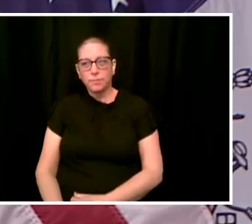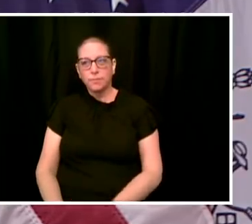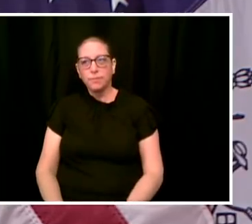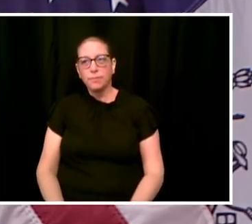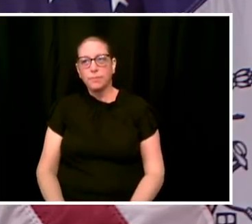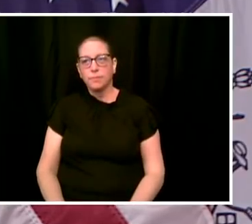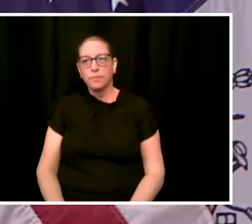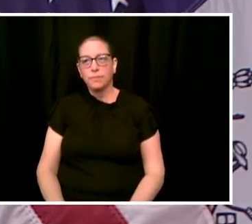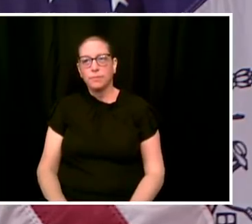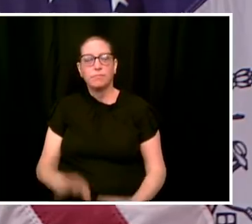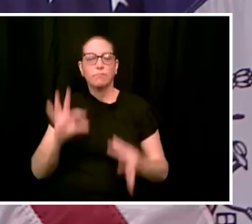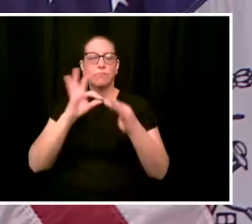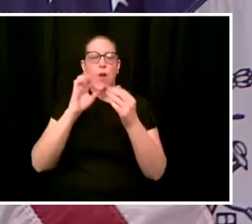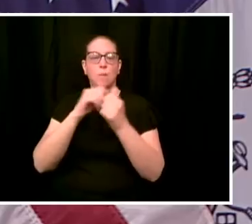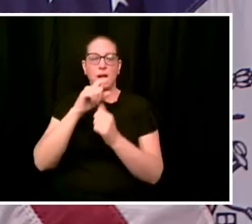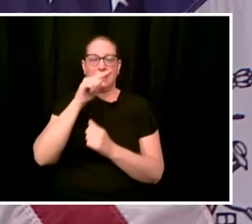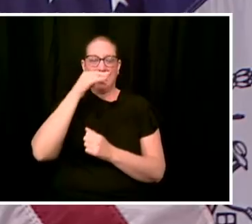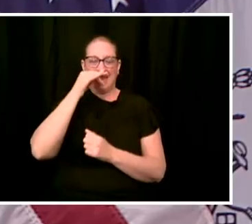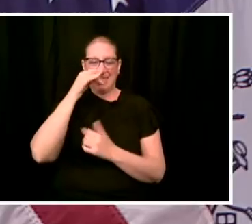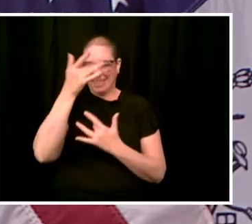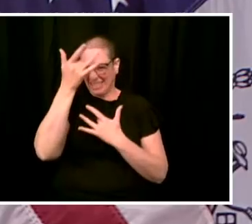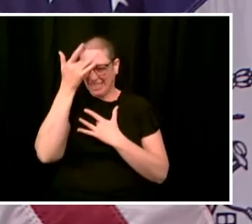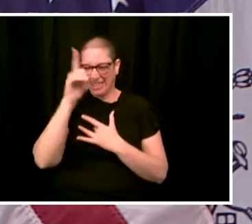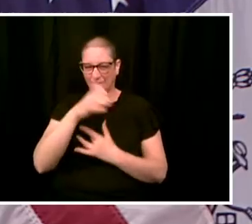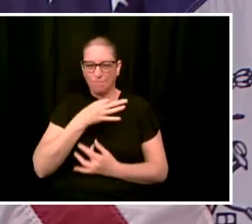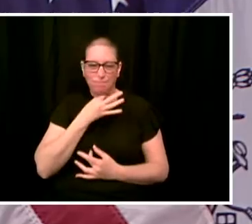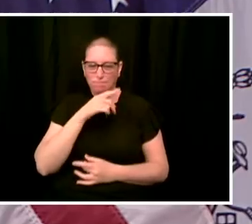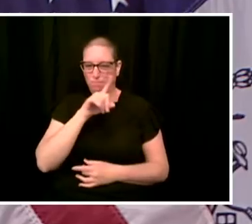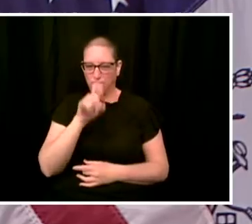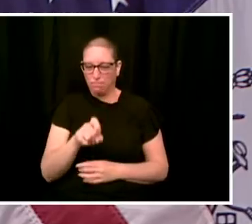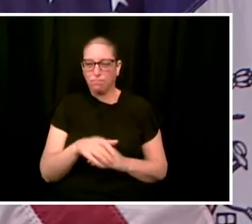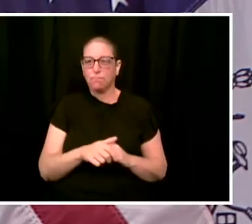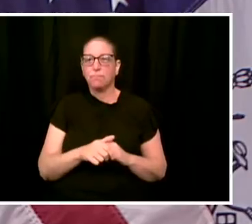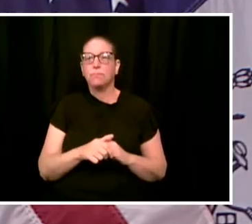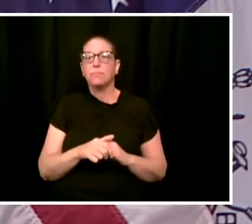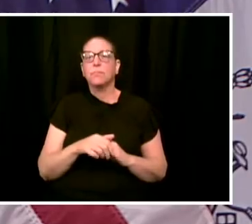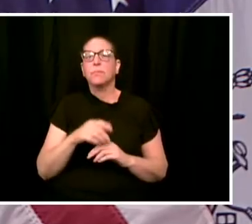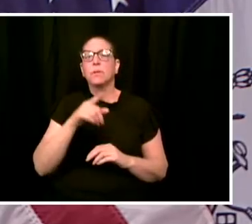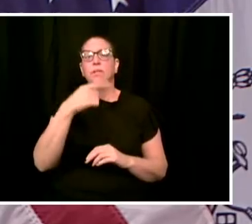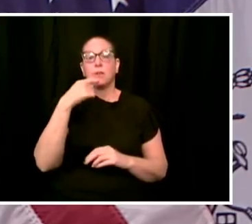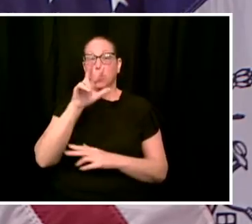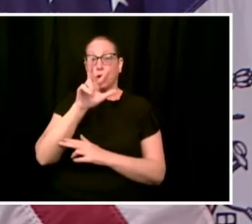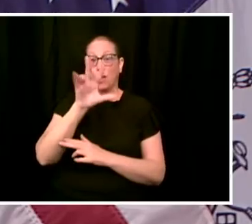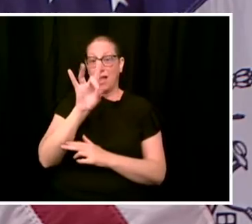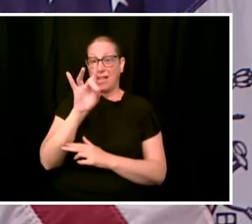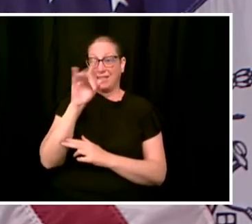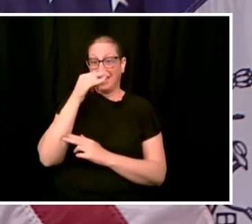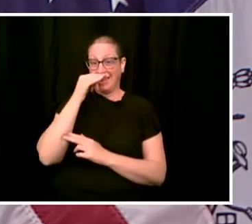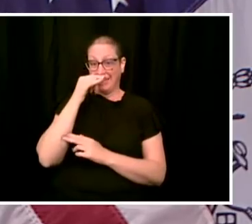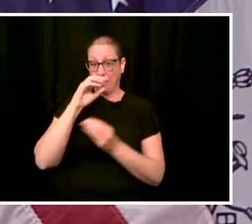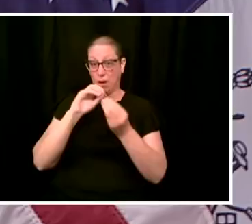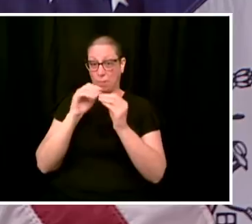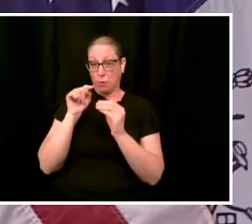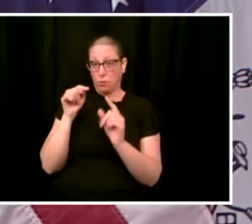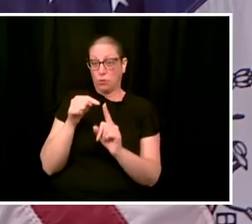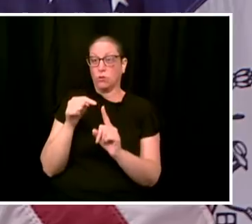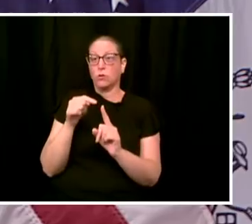FIRST, A QUICK